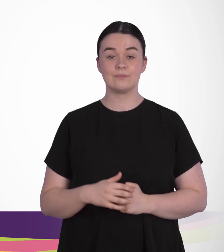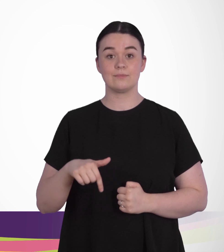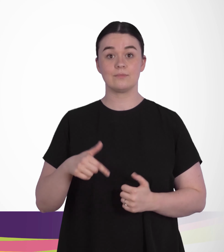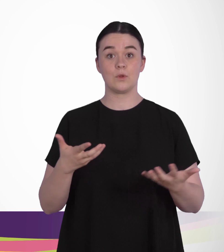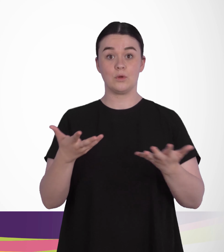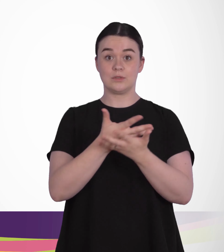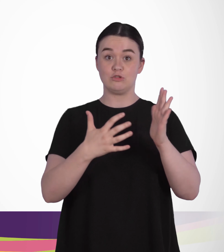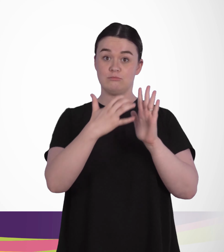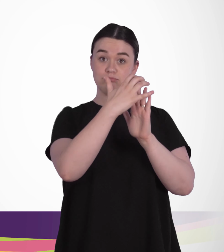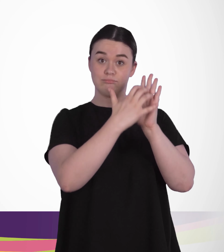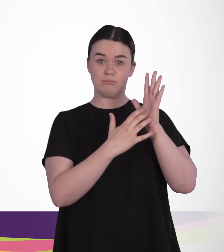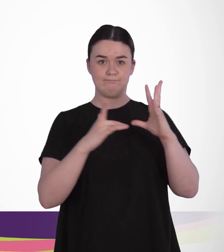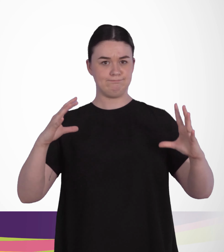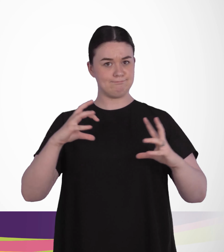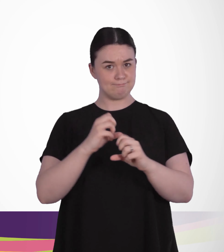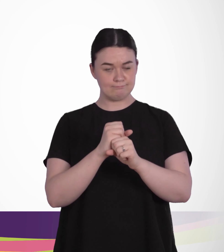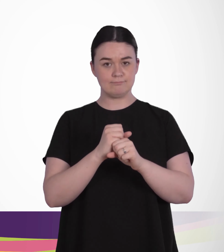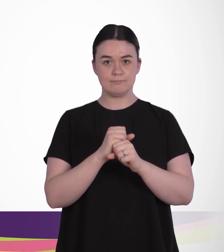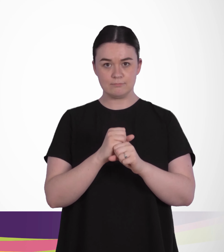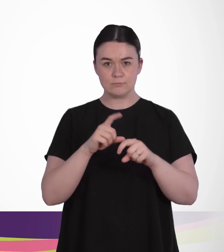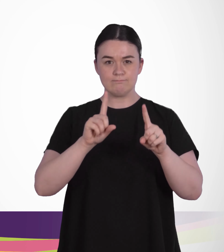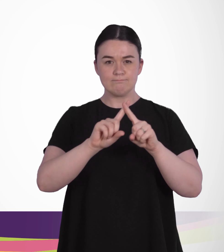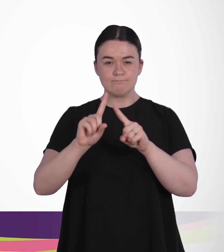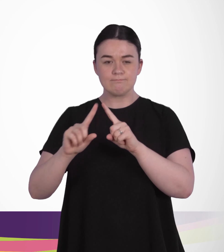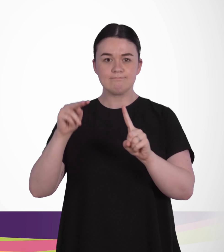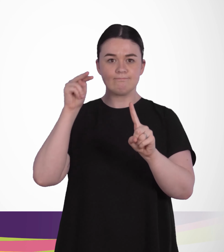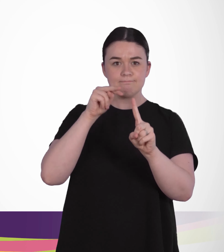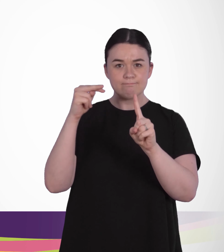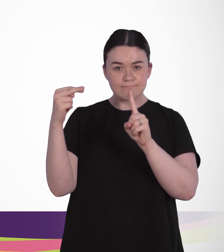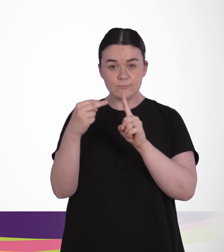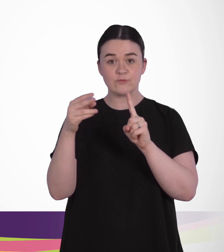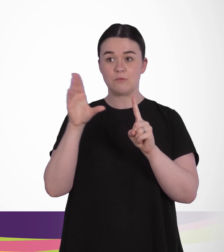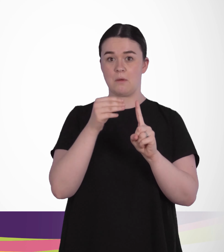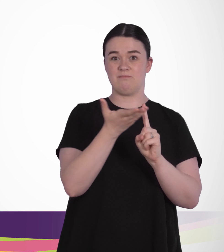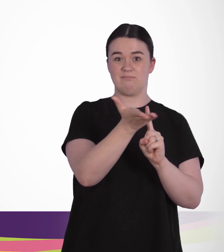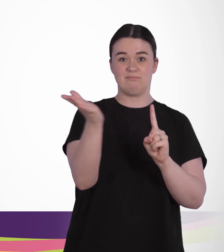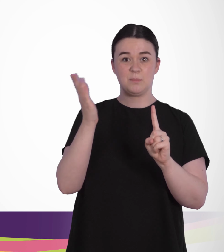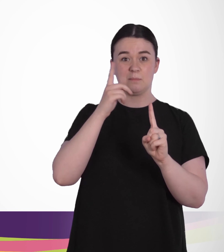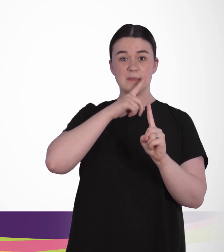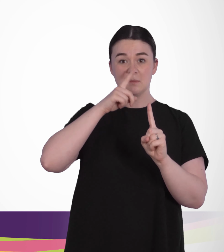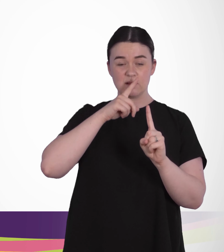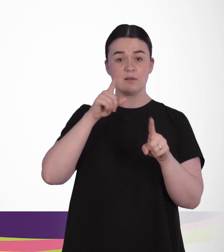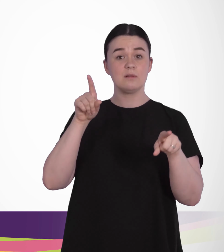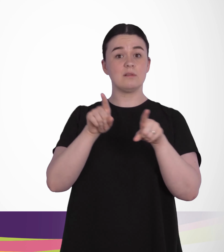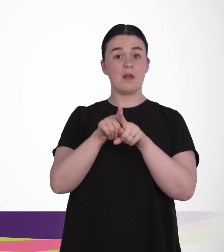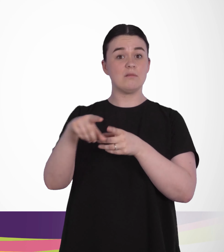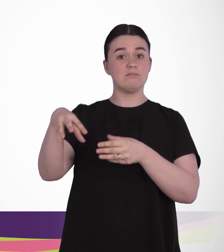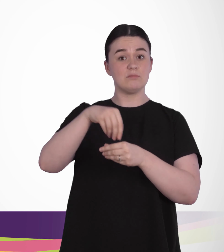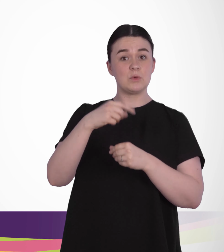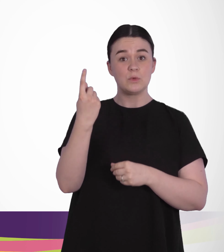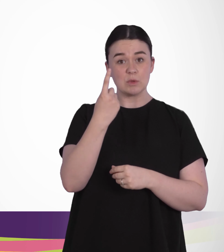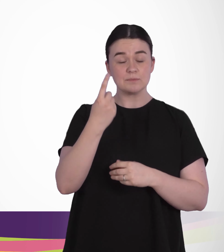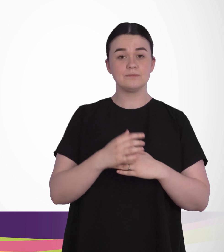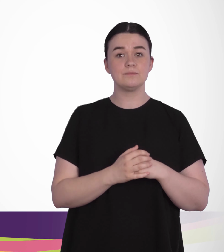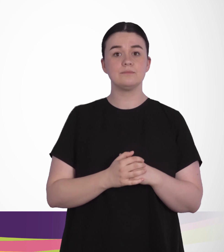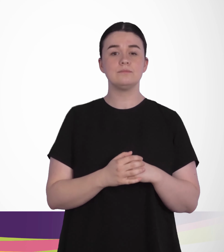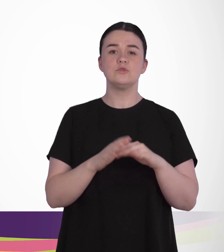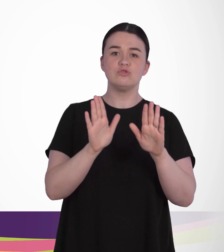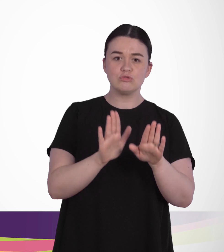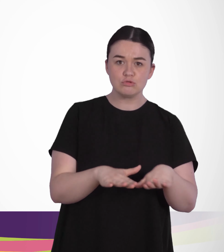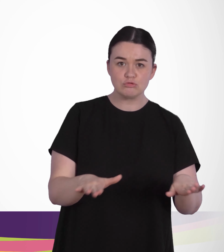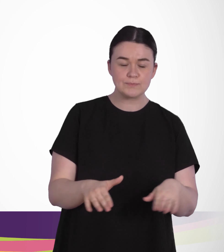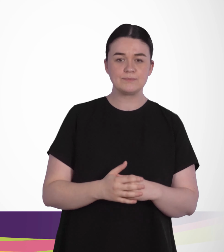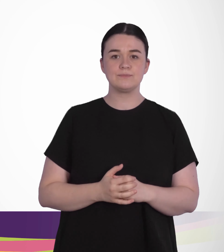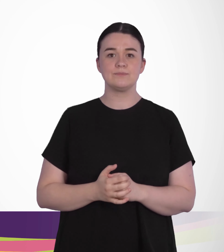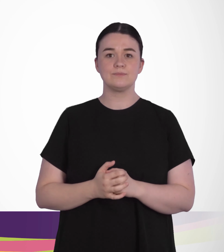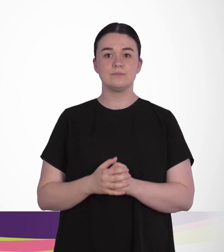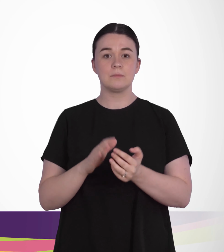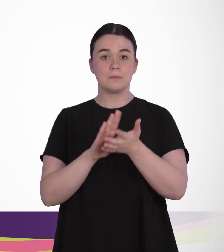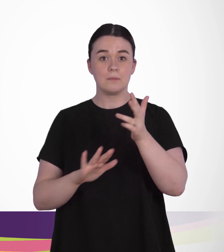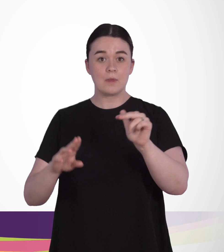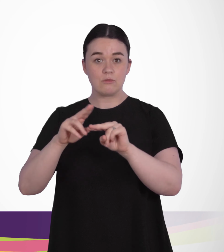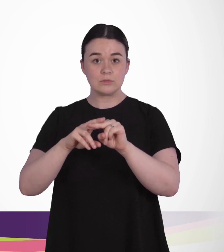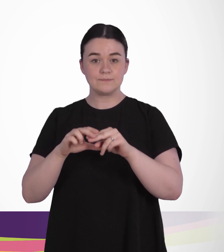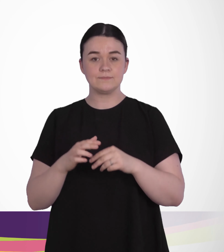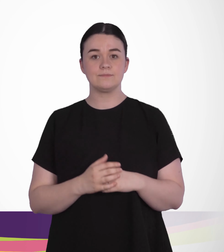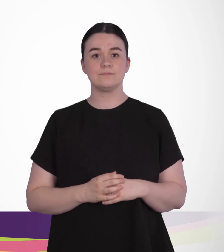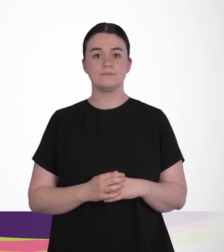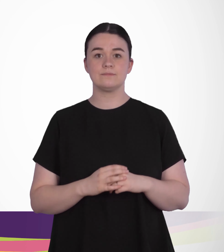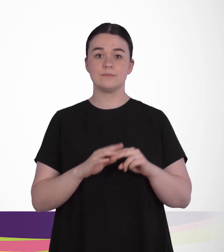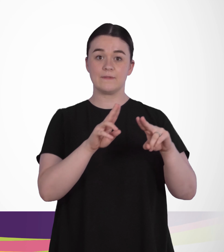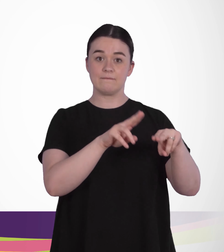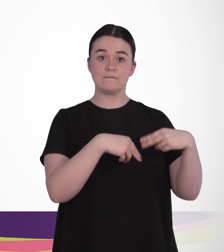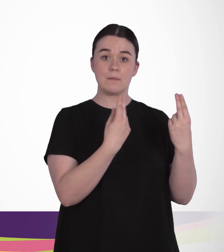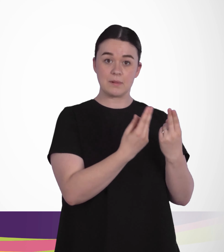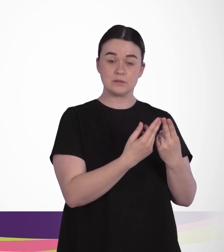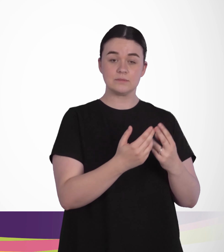This consultation report synthesises the views of a range of stakeholders including children, parents, and families